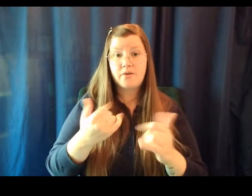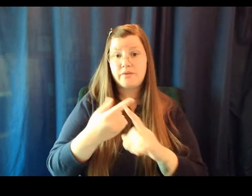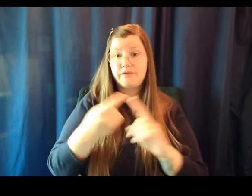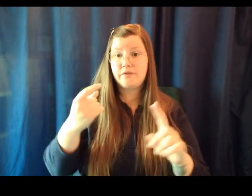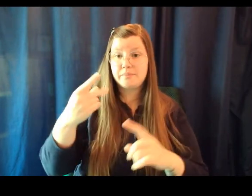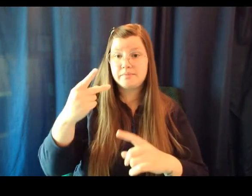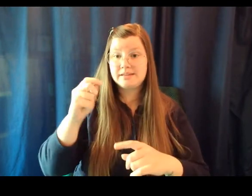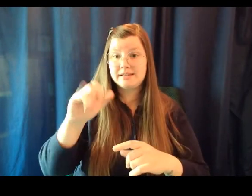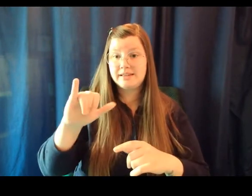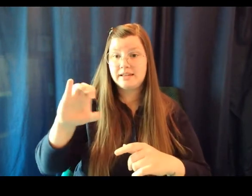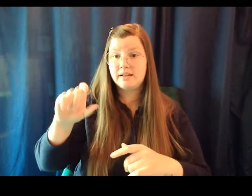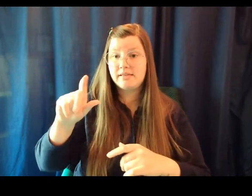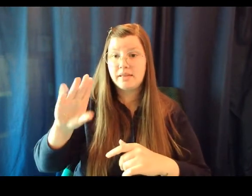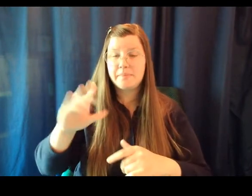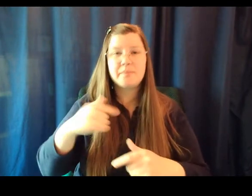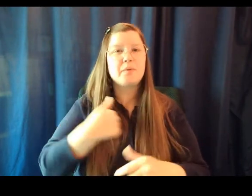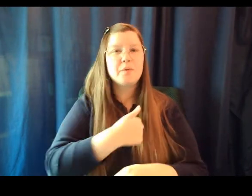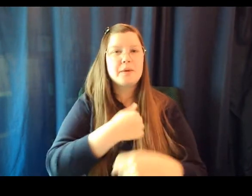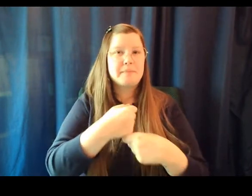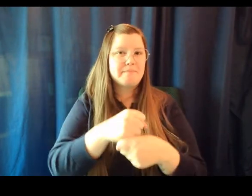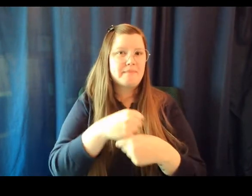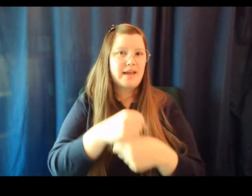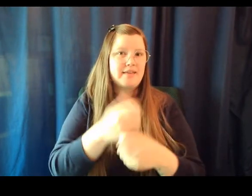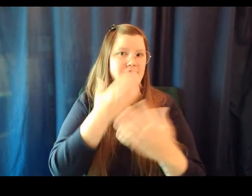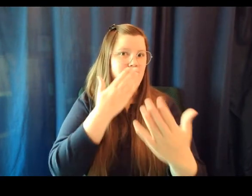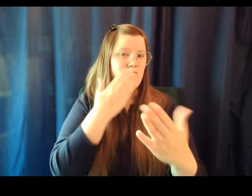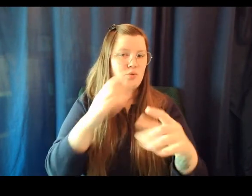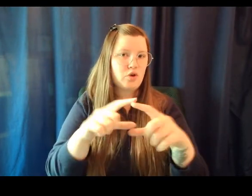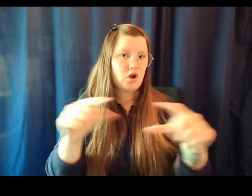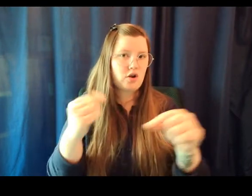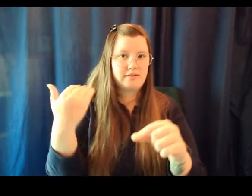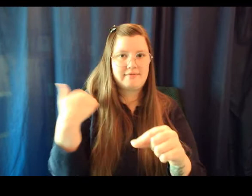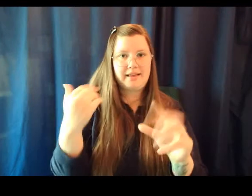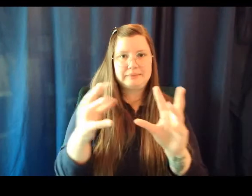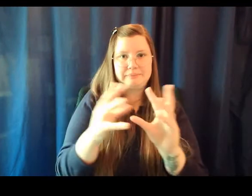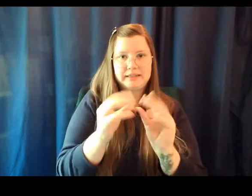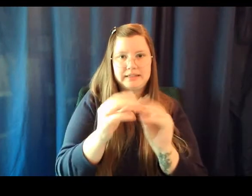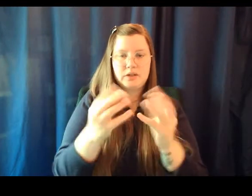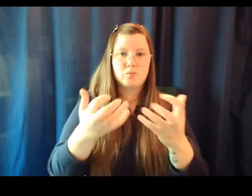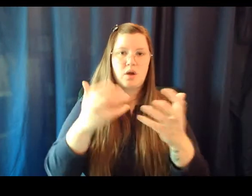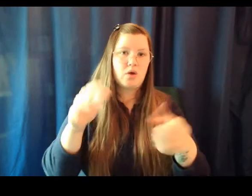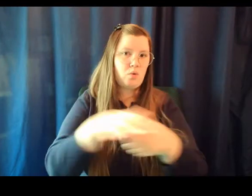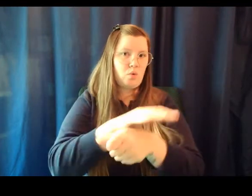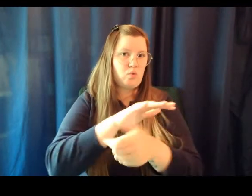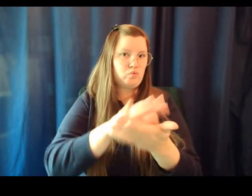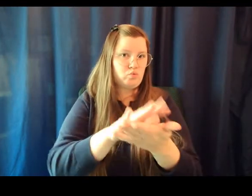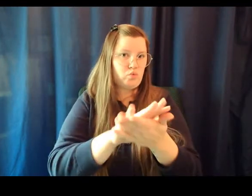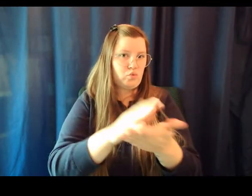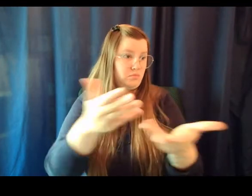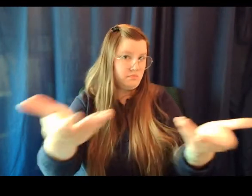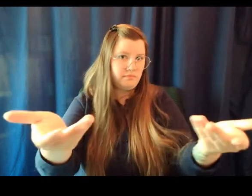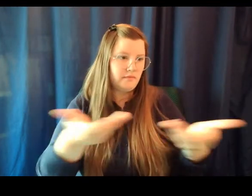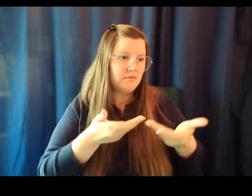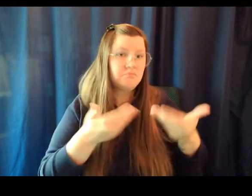and would like to extend an invitation to the whole school so everyone can give thank you cards to the teachers.